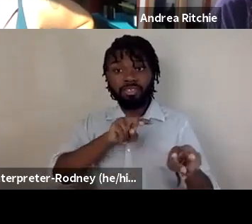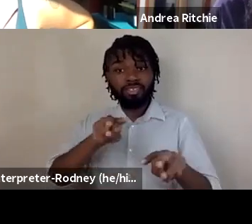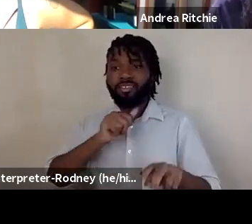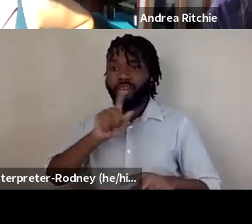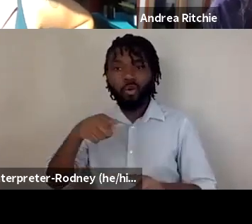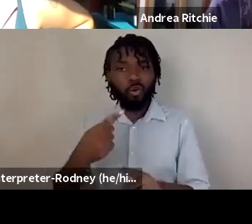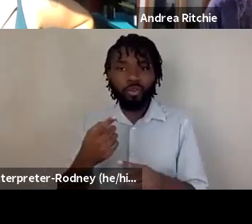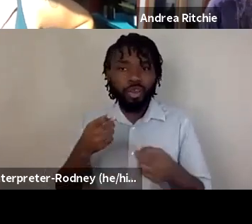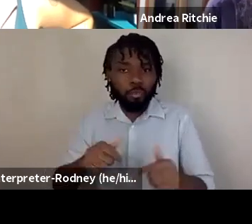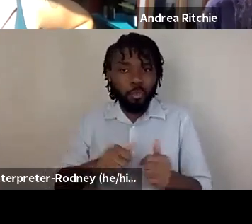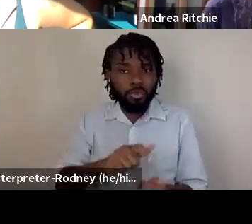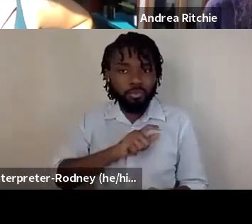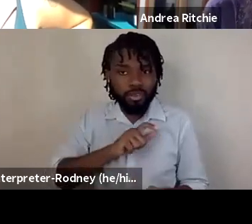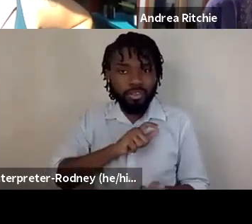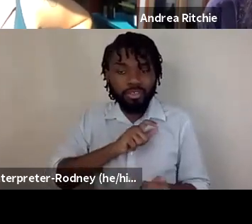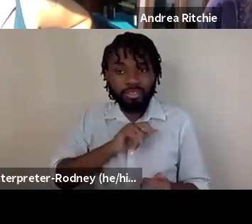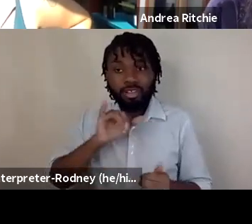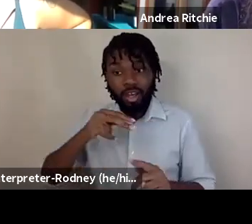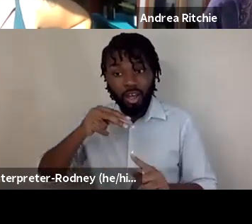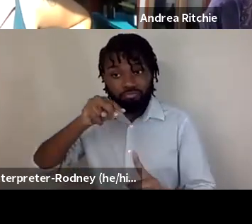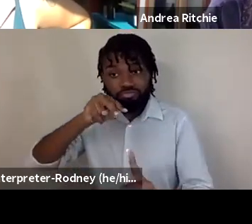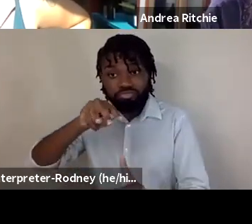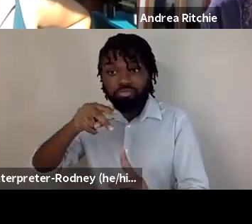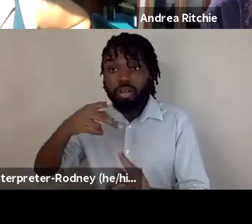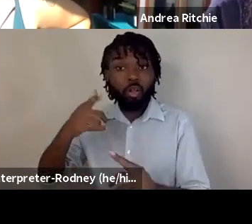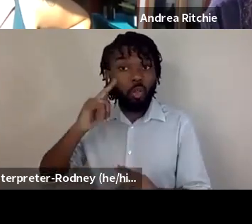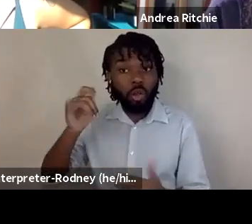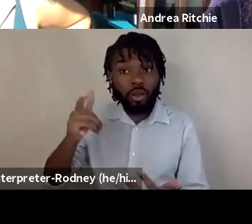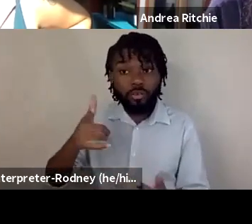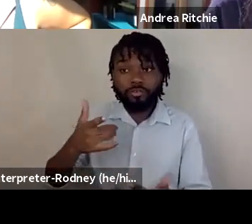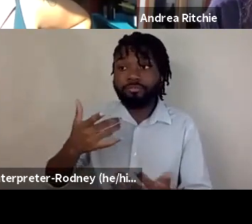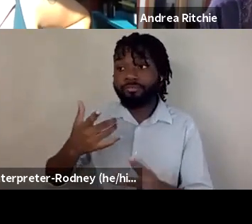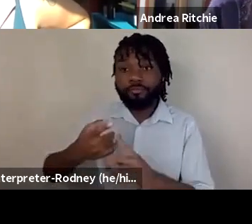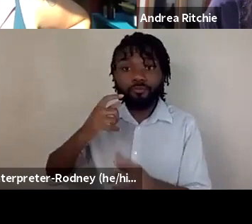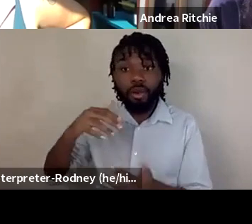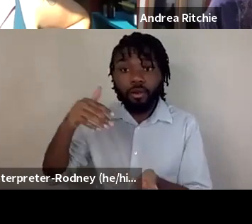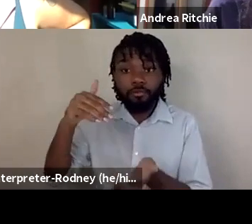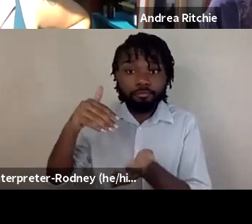to medical providers, to social work providers,